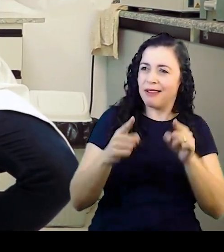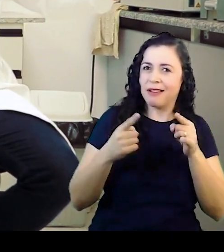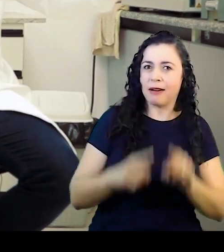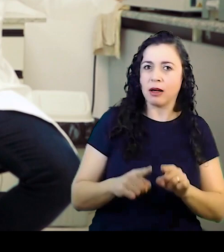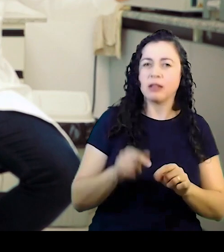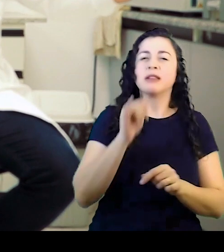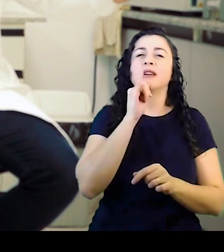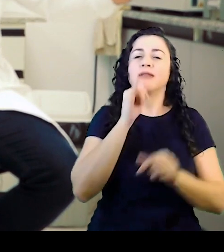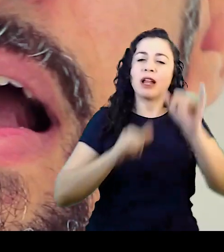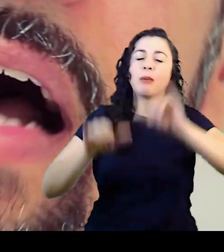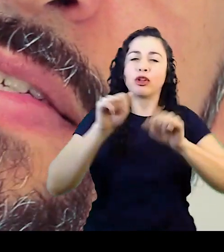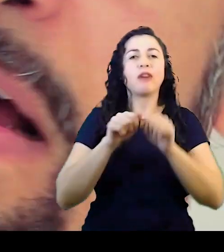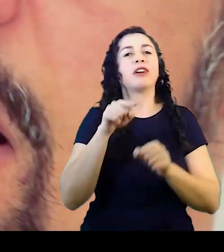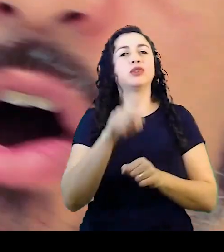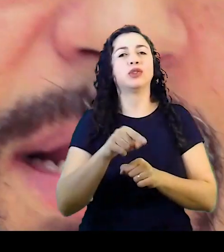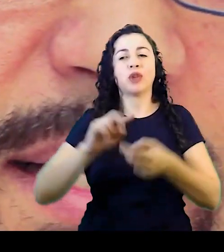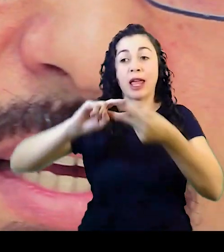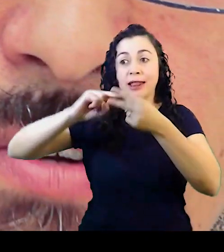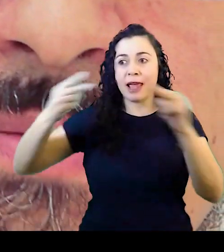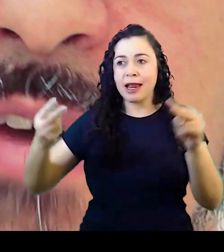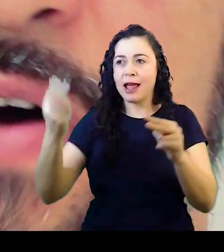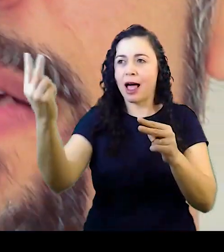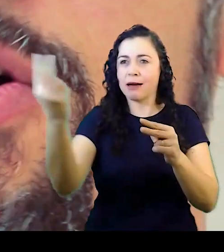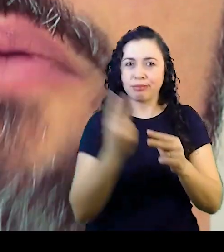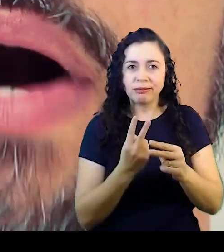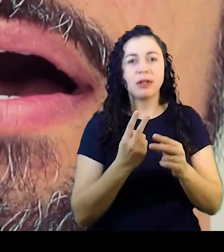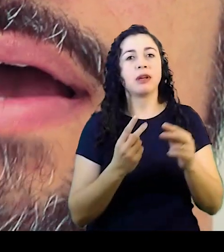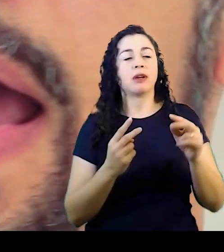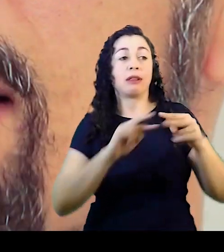I take the genetic material, the cell looks at that and says